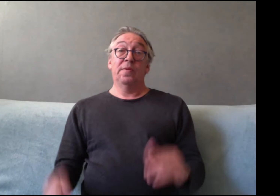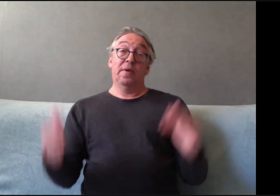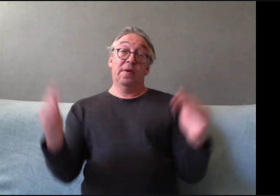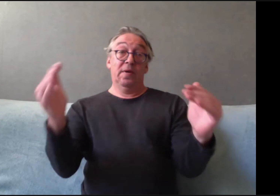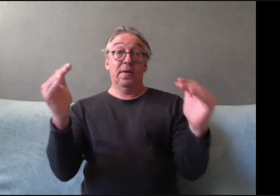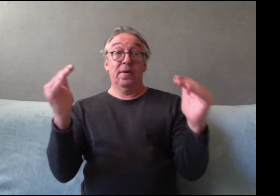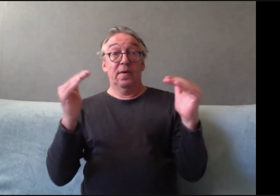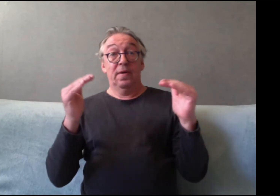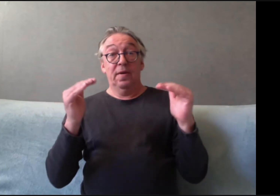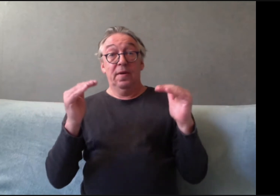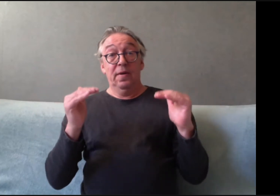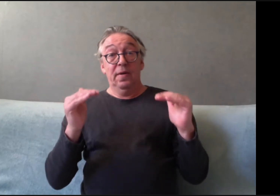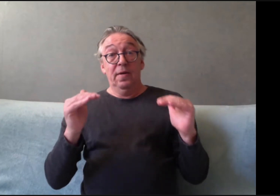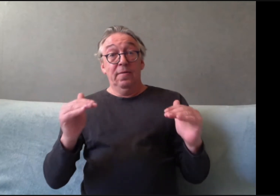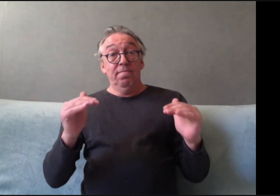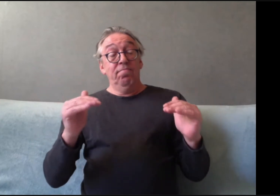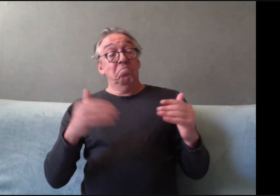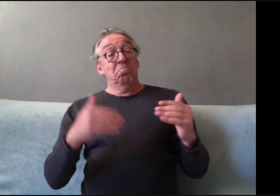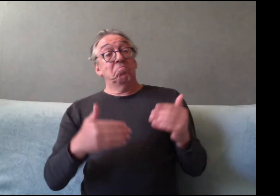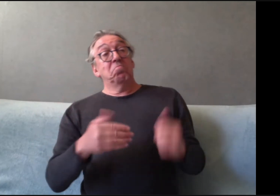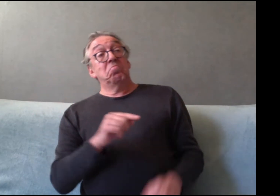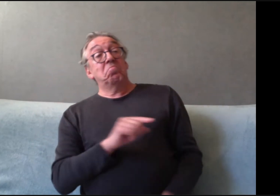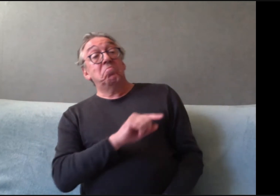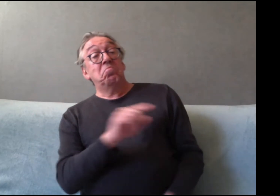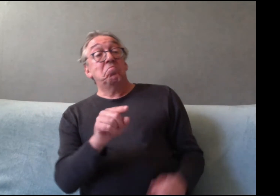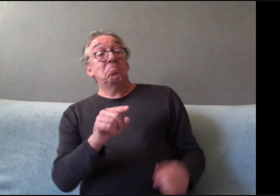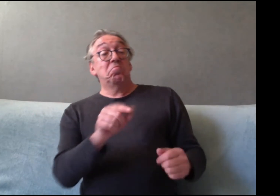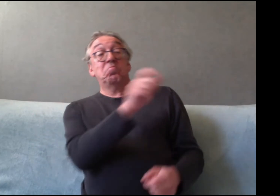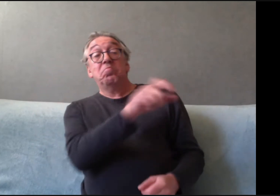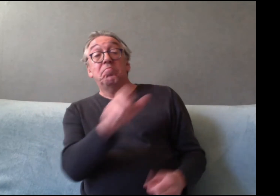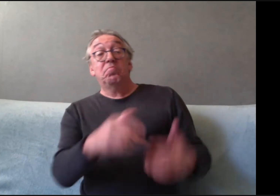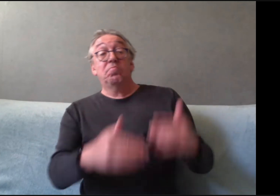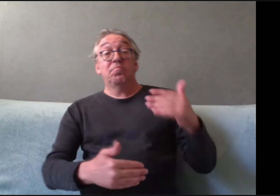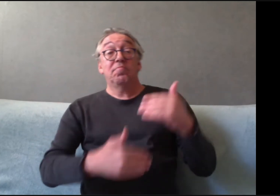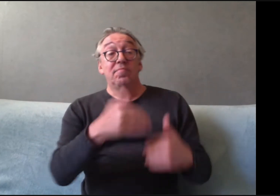those persons with disabilities and chronic diseases who work.